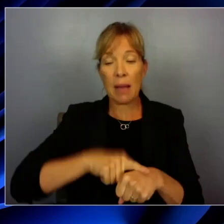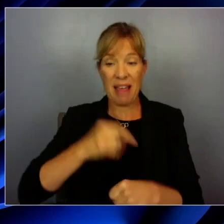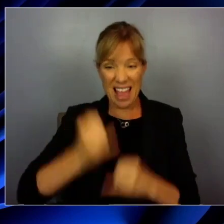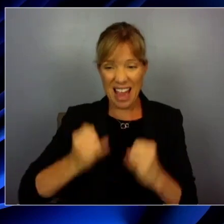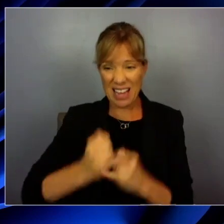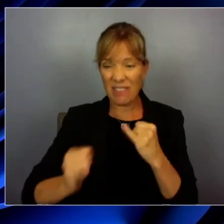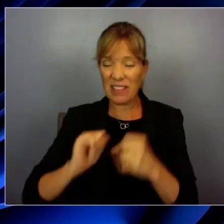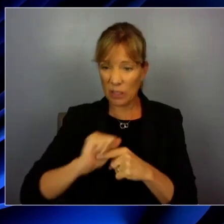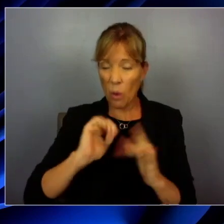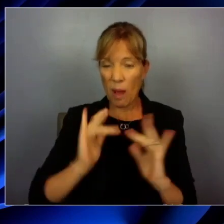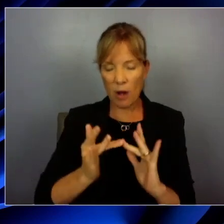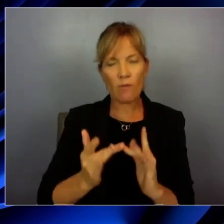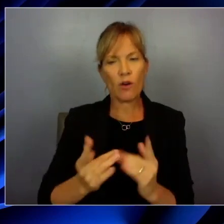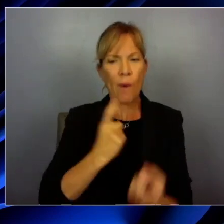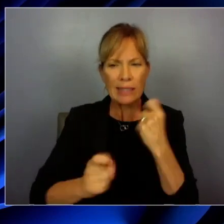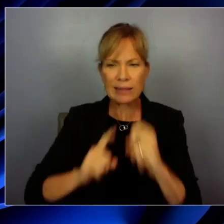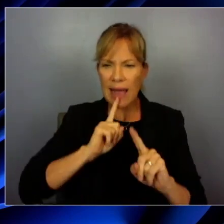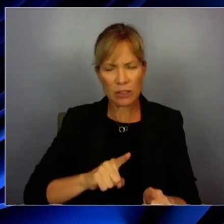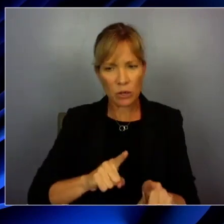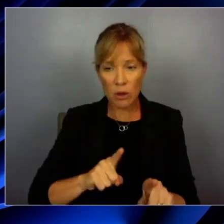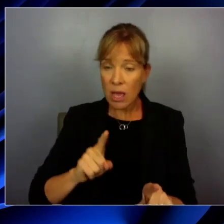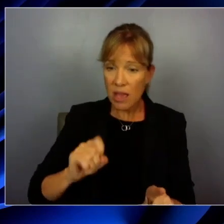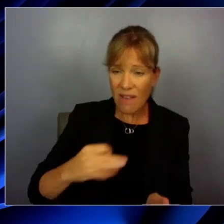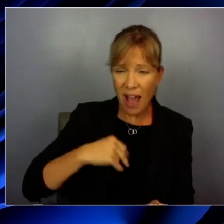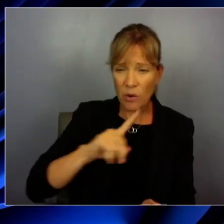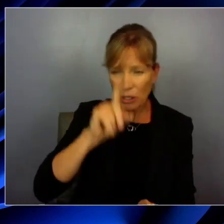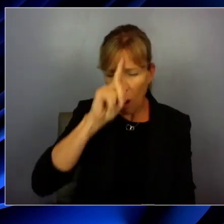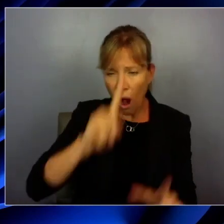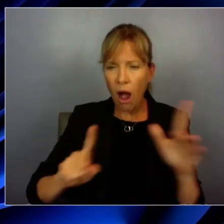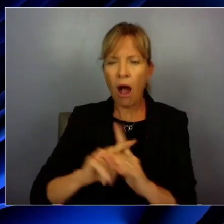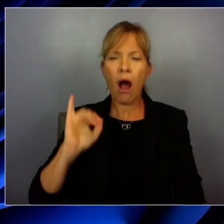so if you have any questions that pop up as the demos are going.